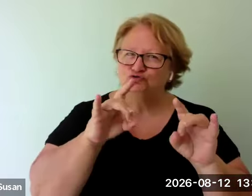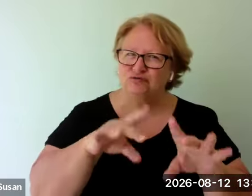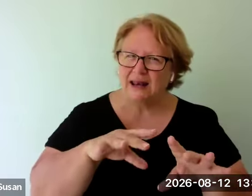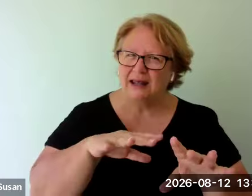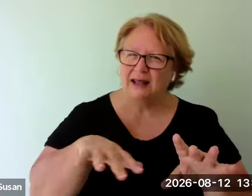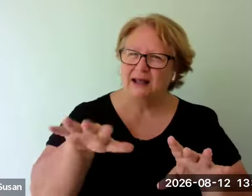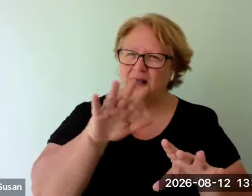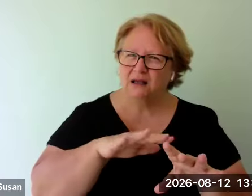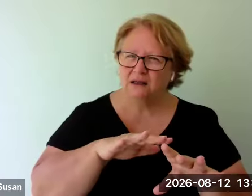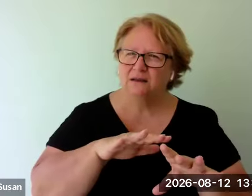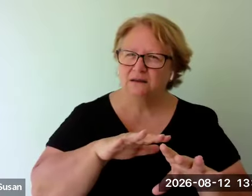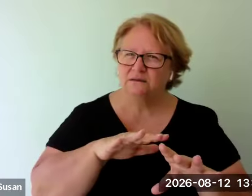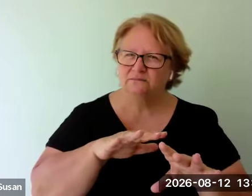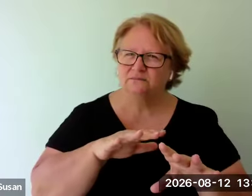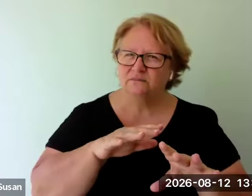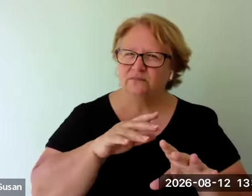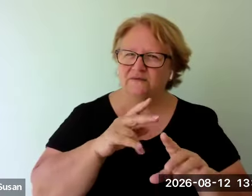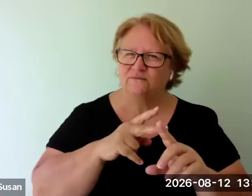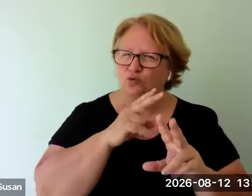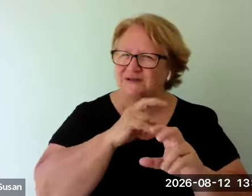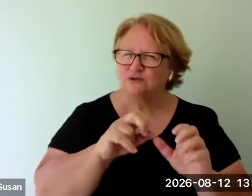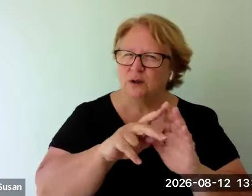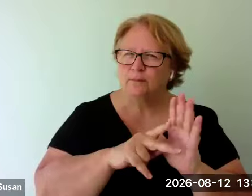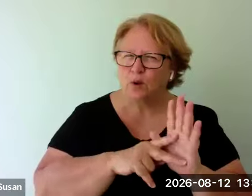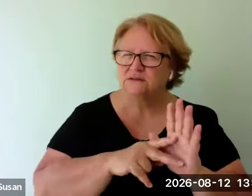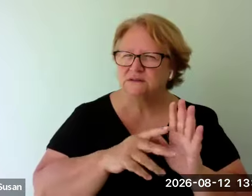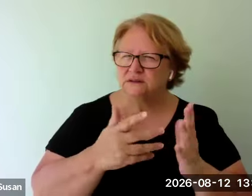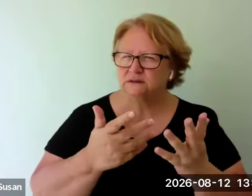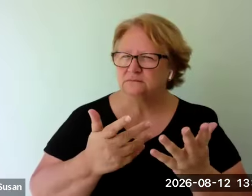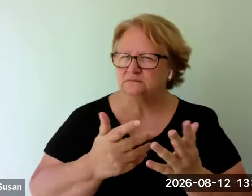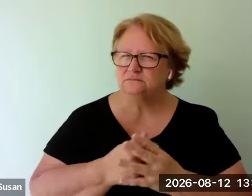an application, as long as the primary focus is to Ben